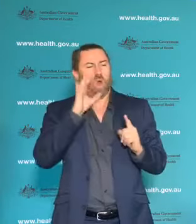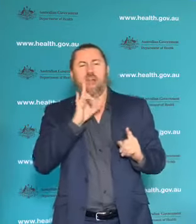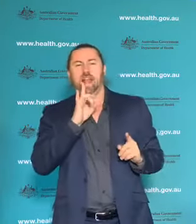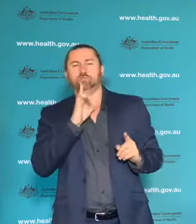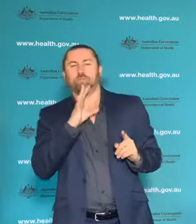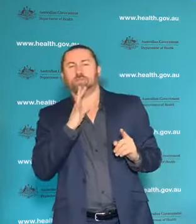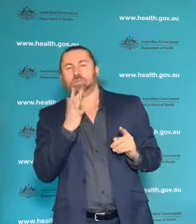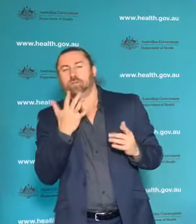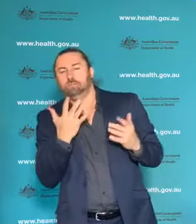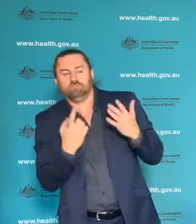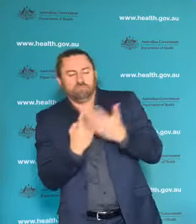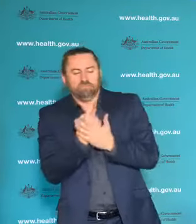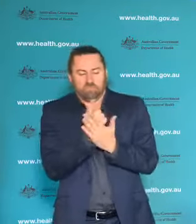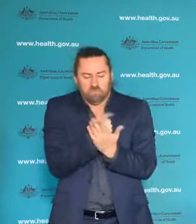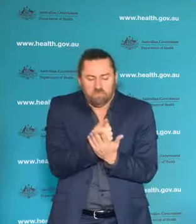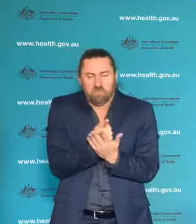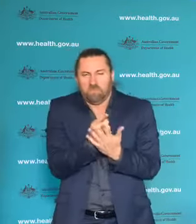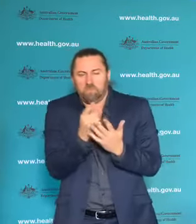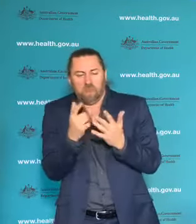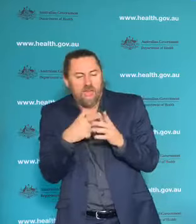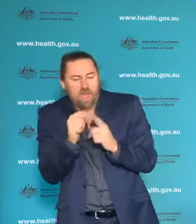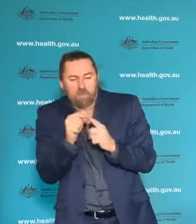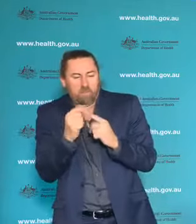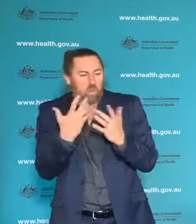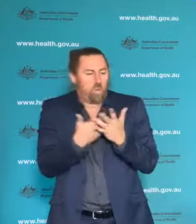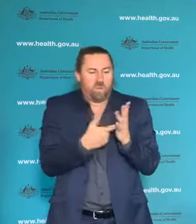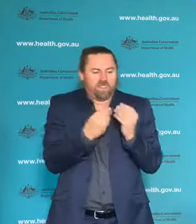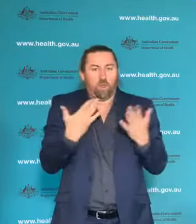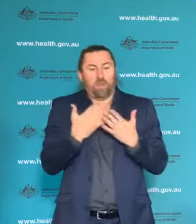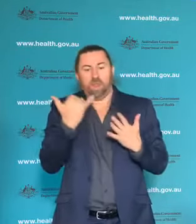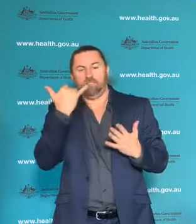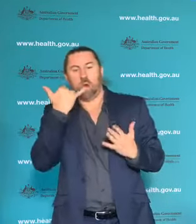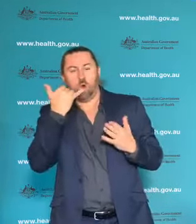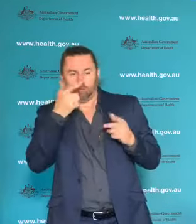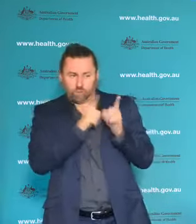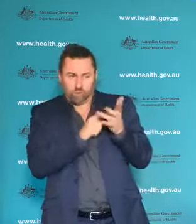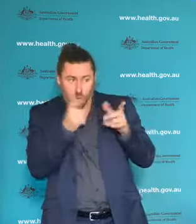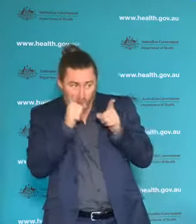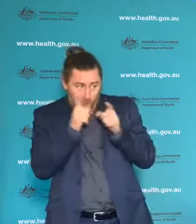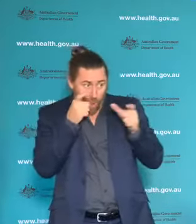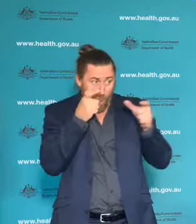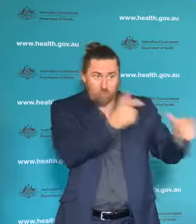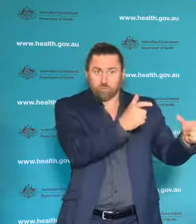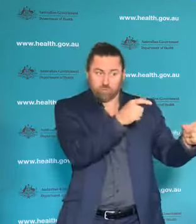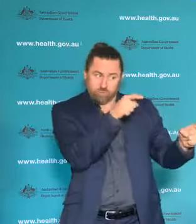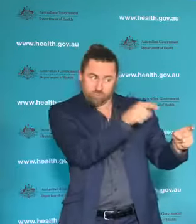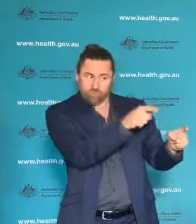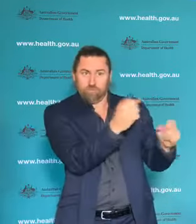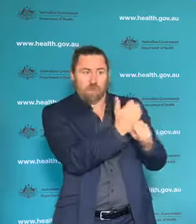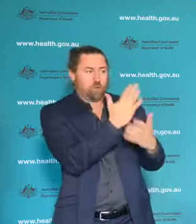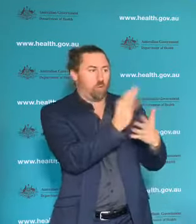of people who've been diagnosed with COVID-19 to ensure that they stay in their homes and do not go out into the community.